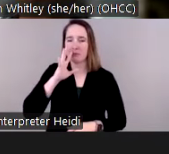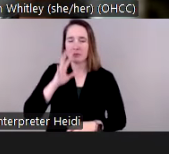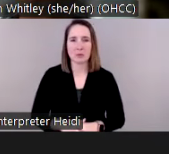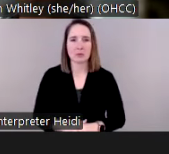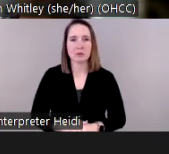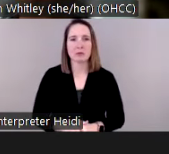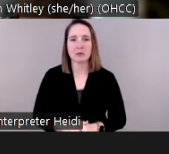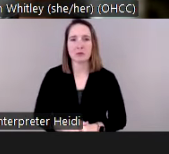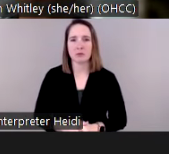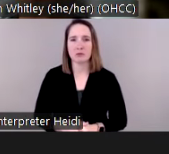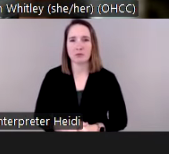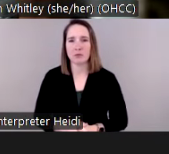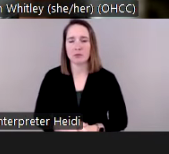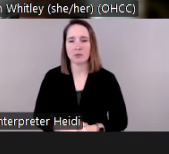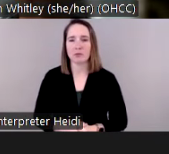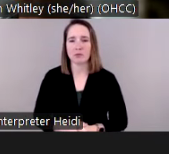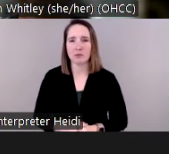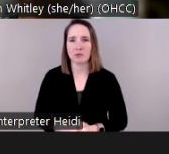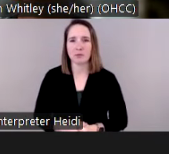Somali.